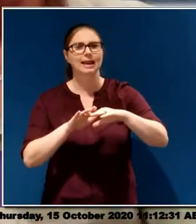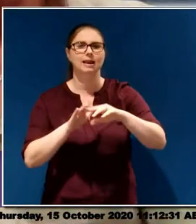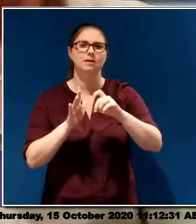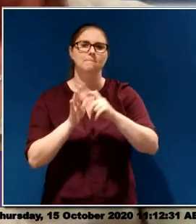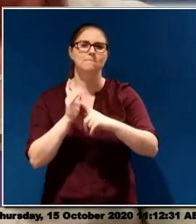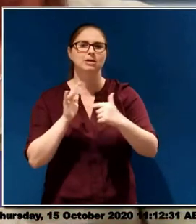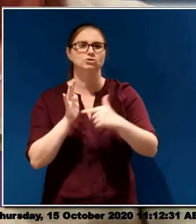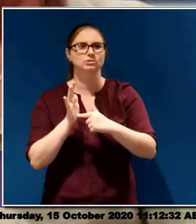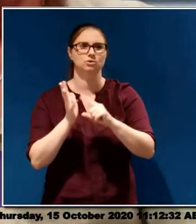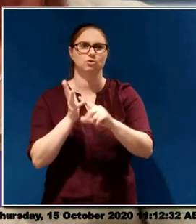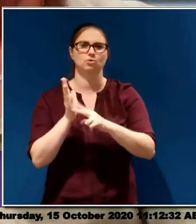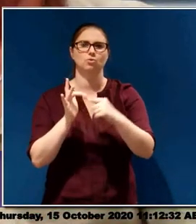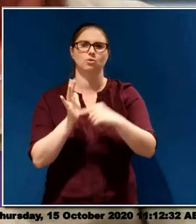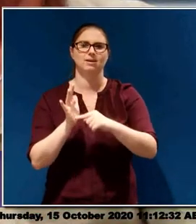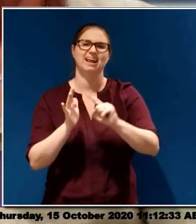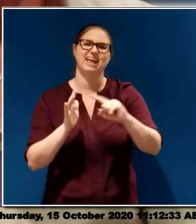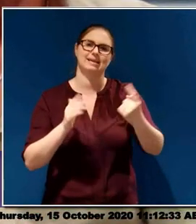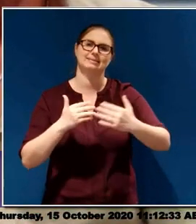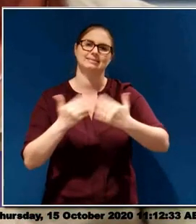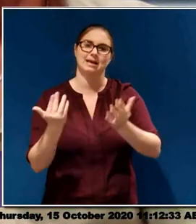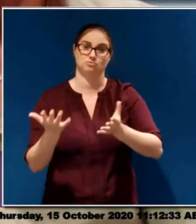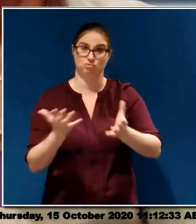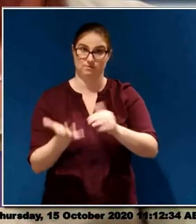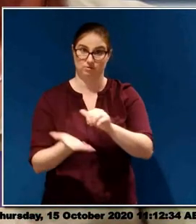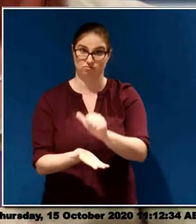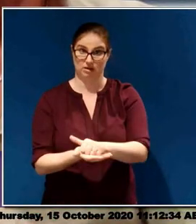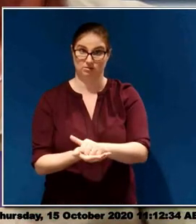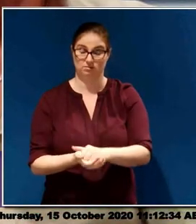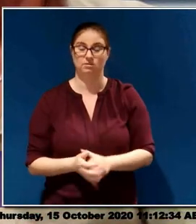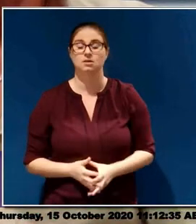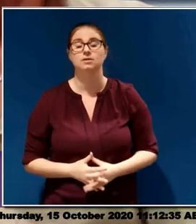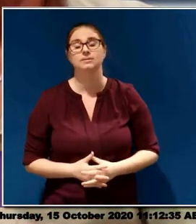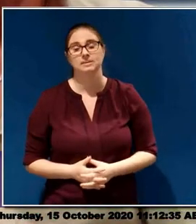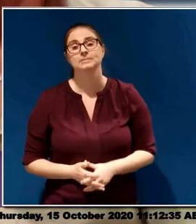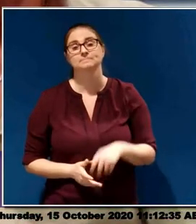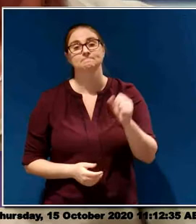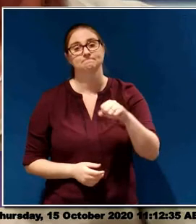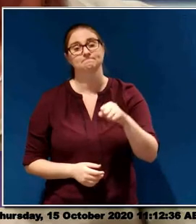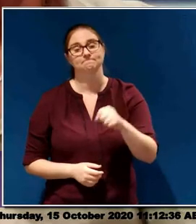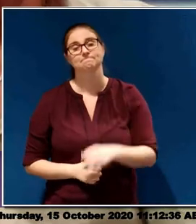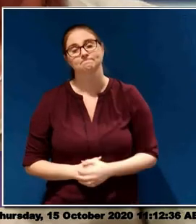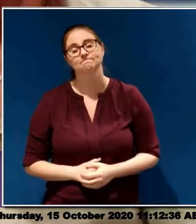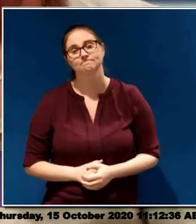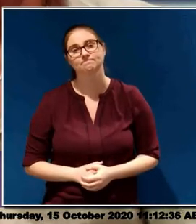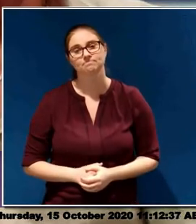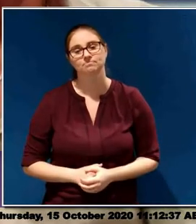So he was sent there for some therapy and to try to re-integrate him